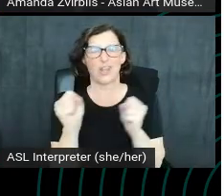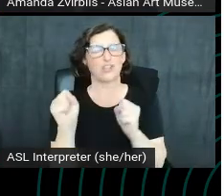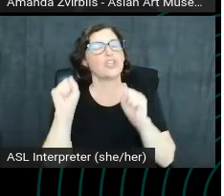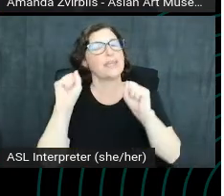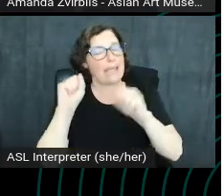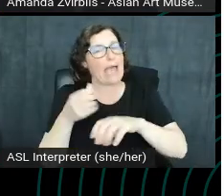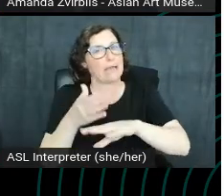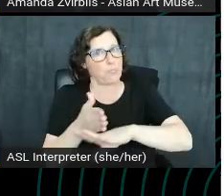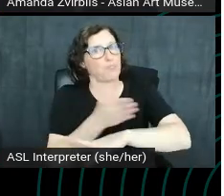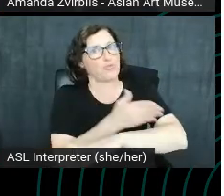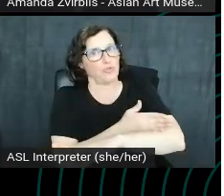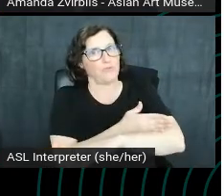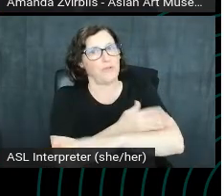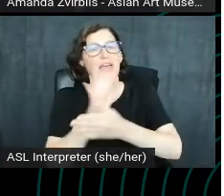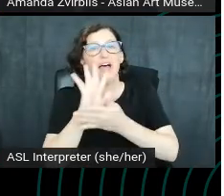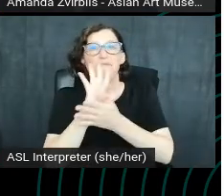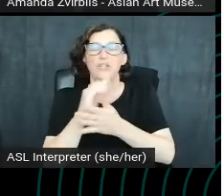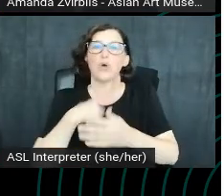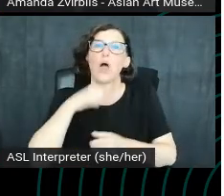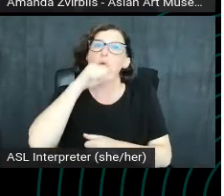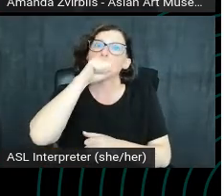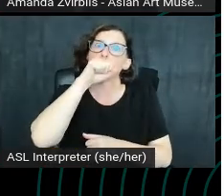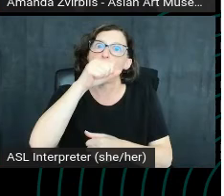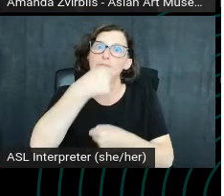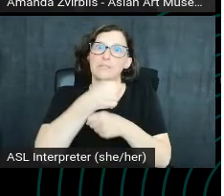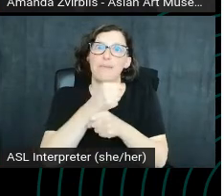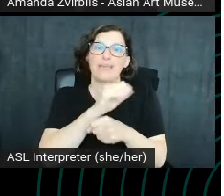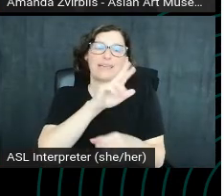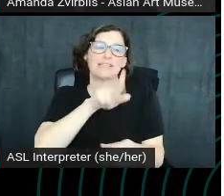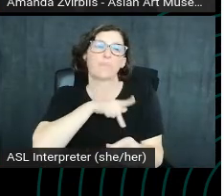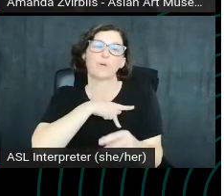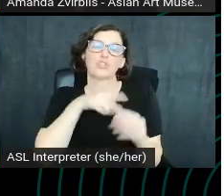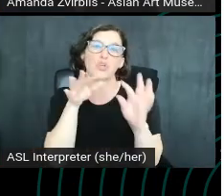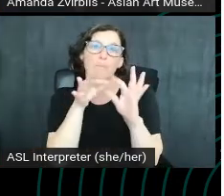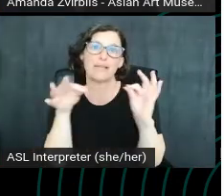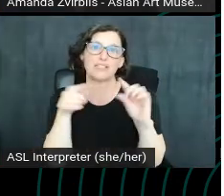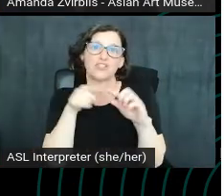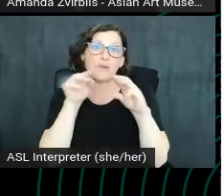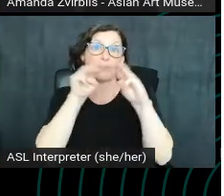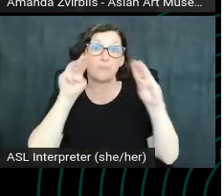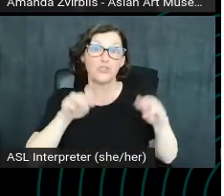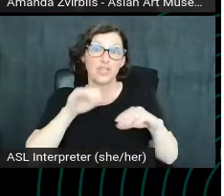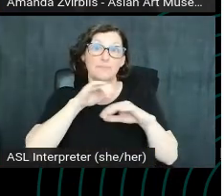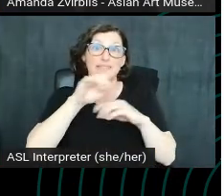A video I would love to create is a personal message from the museum to send to people after they visit.